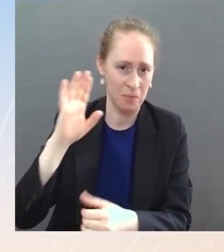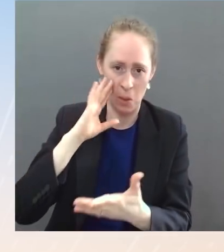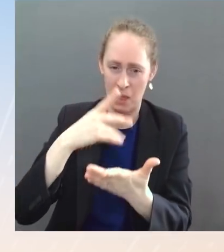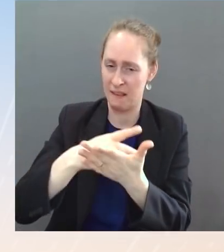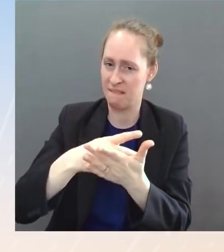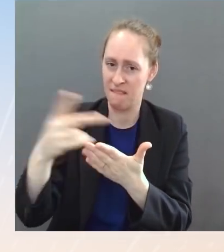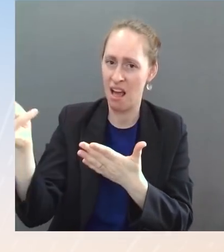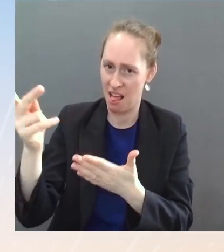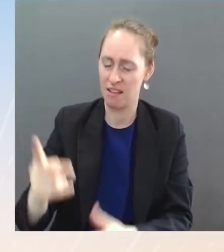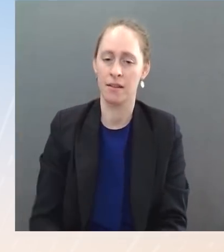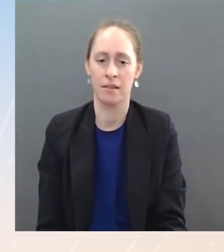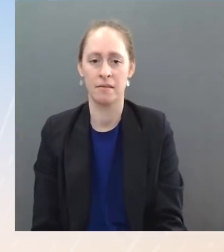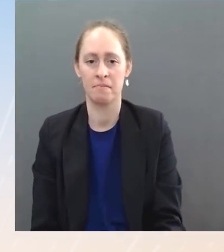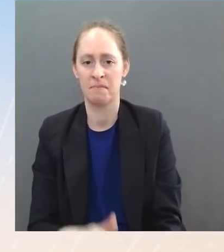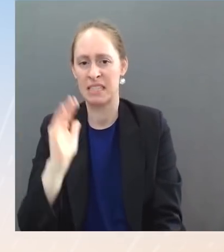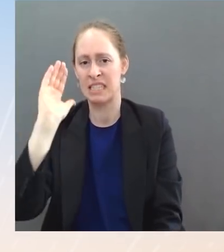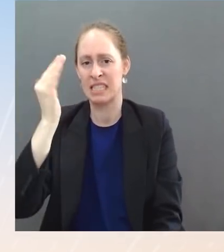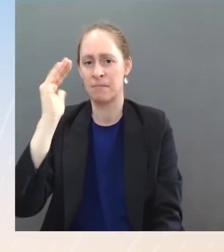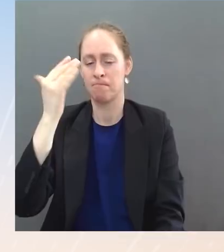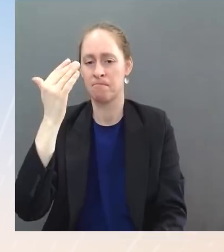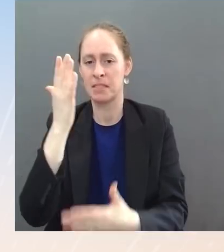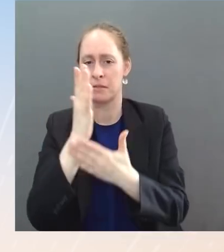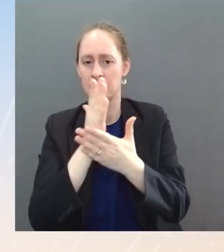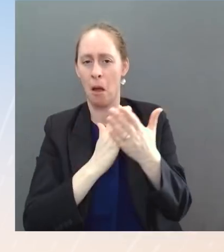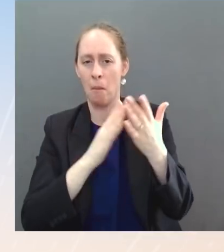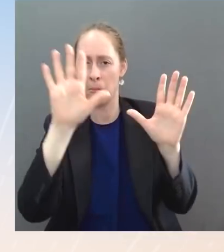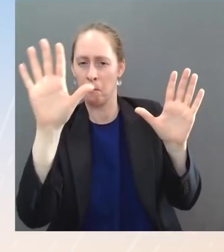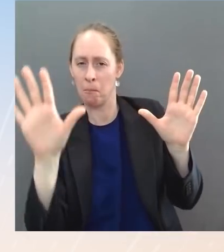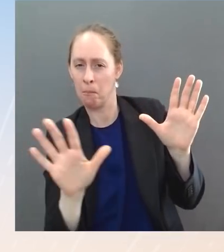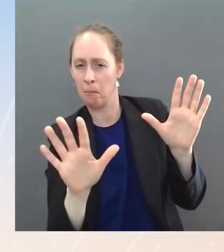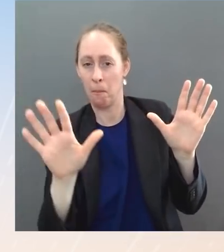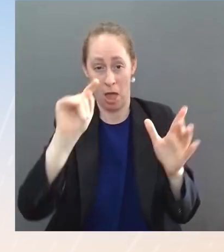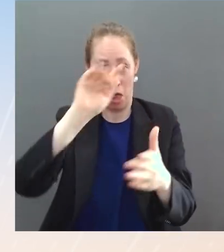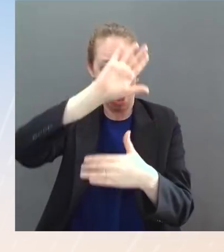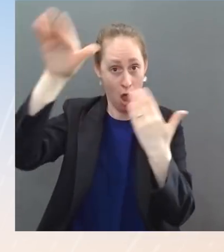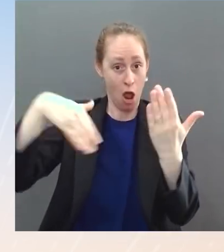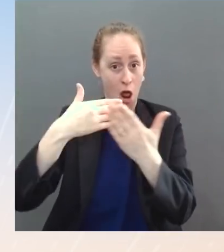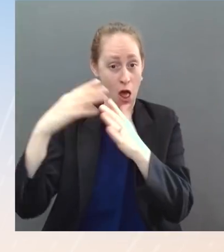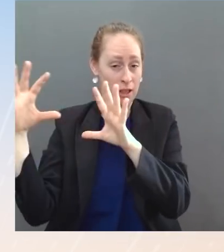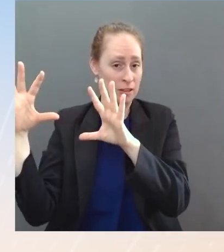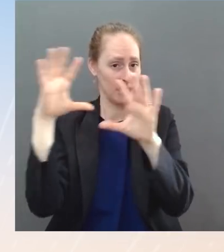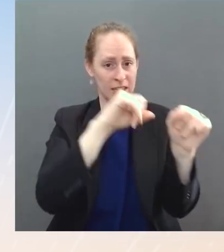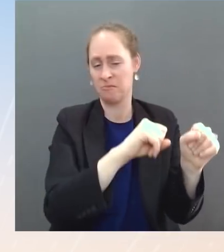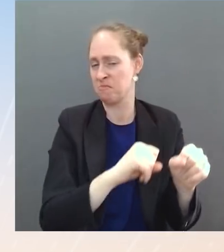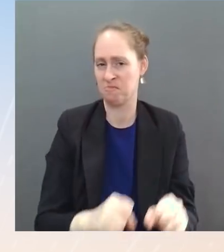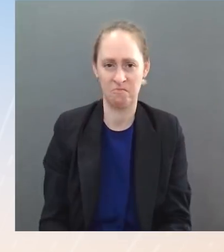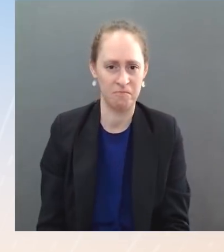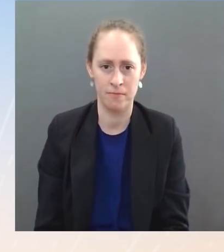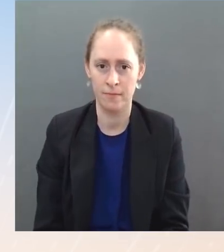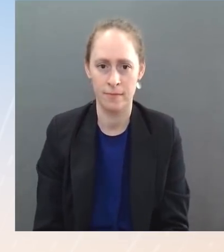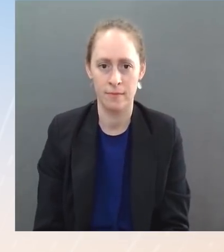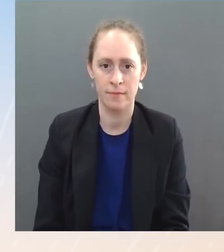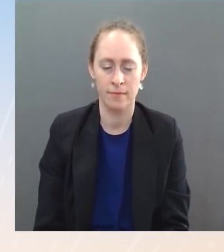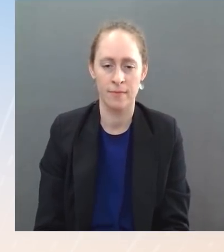through sheer force and brutality. But no matter what happens over the coming weeks, it is clear that Russia will never be welcomed